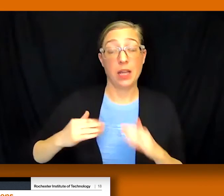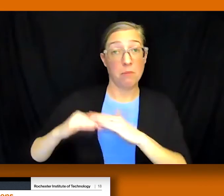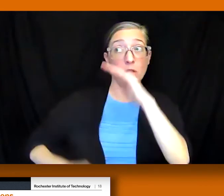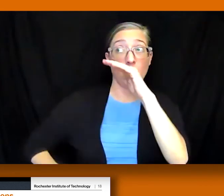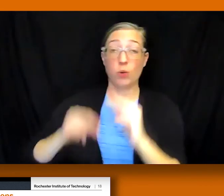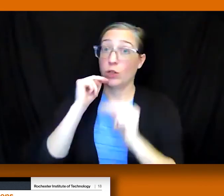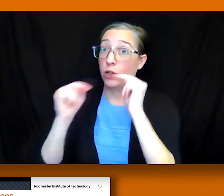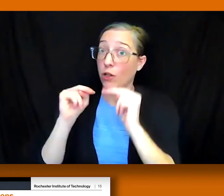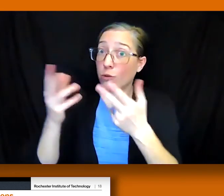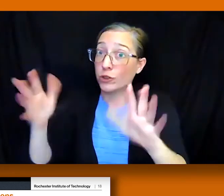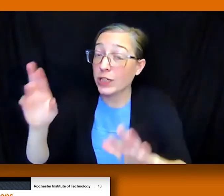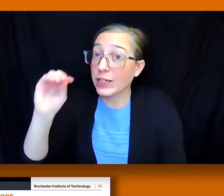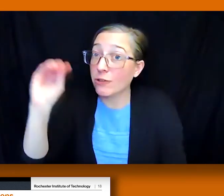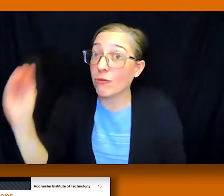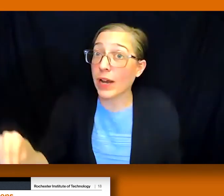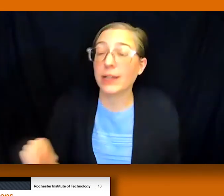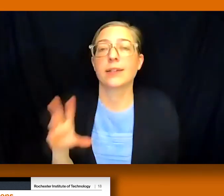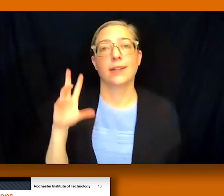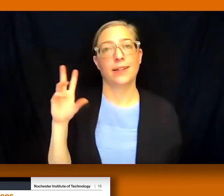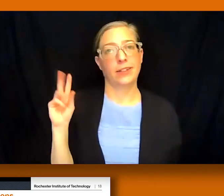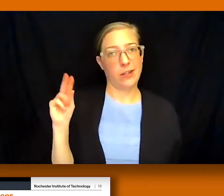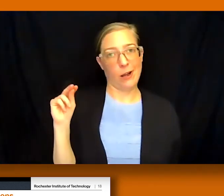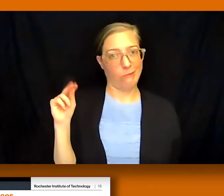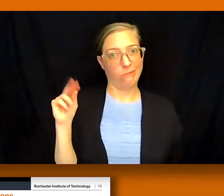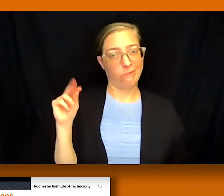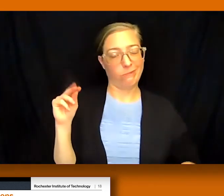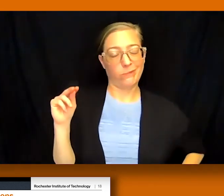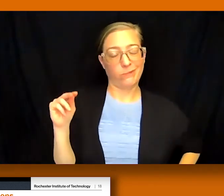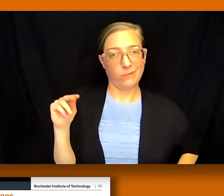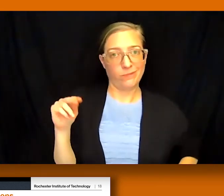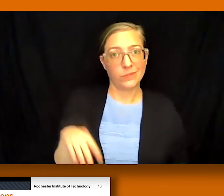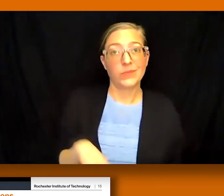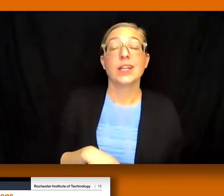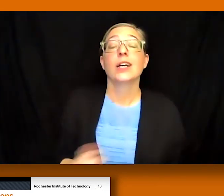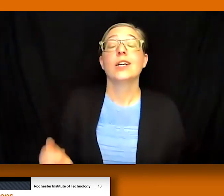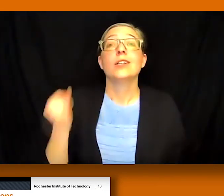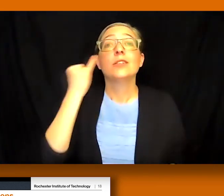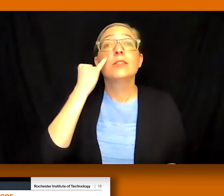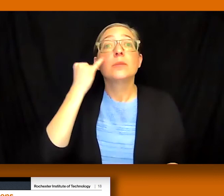So, if a solicitation says, um...